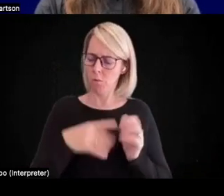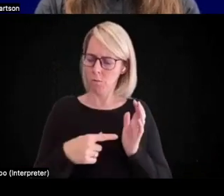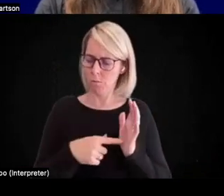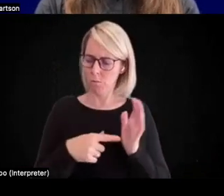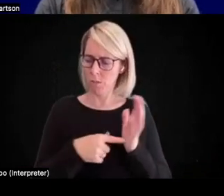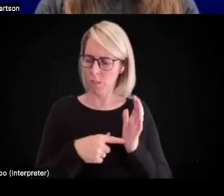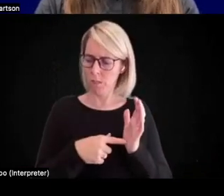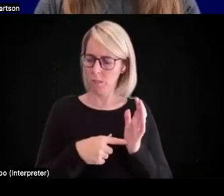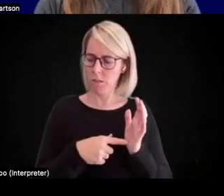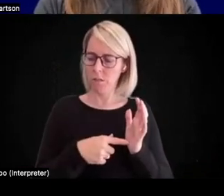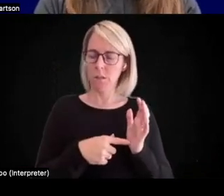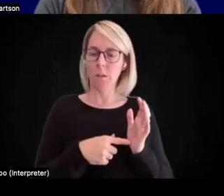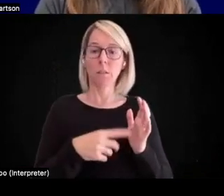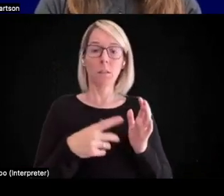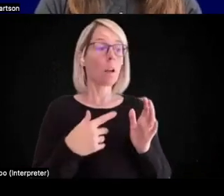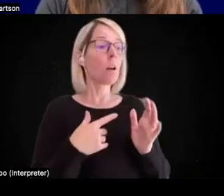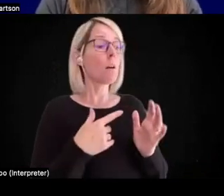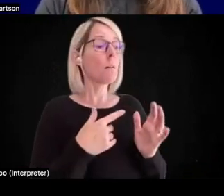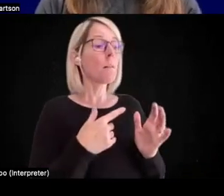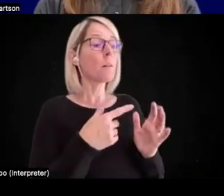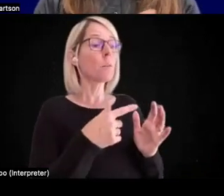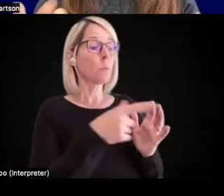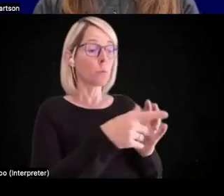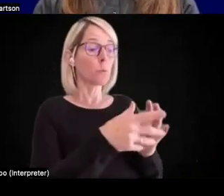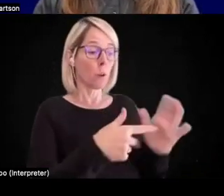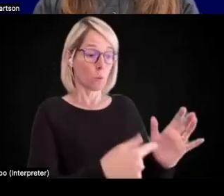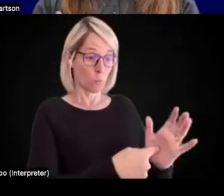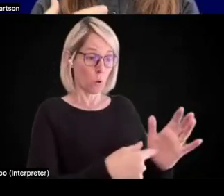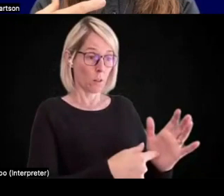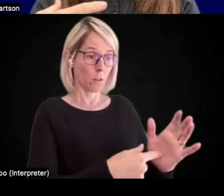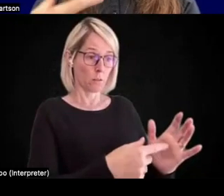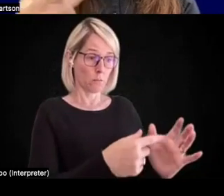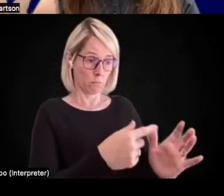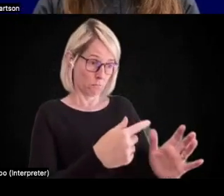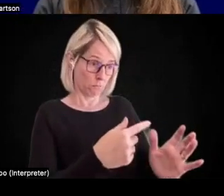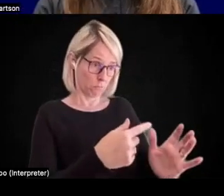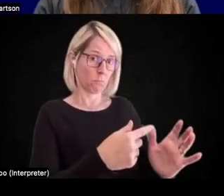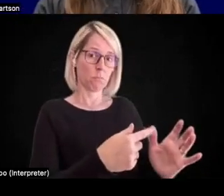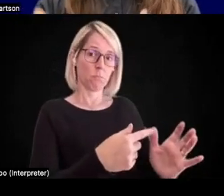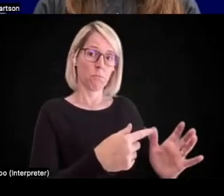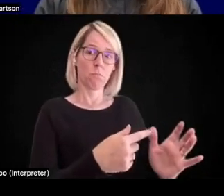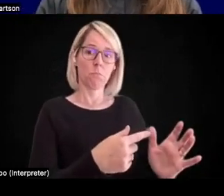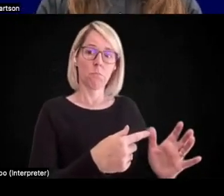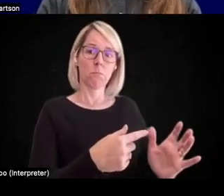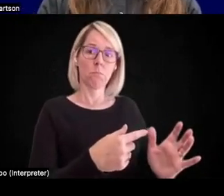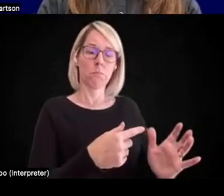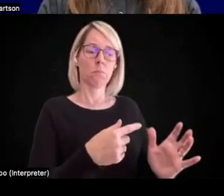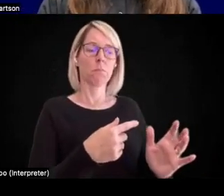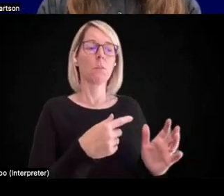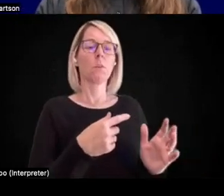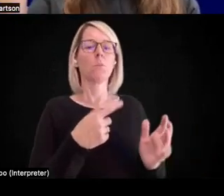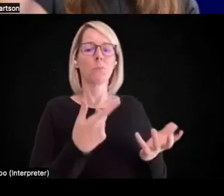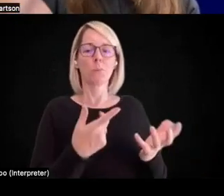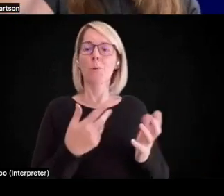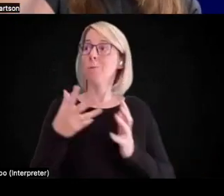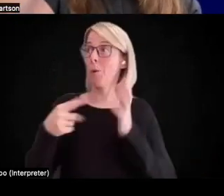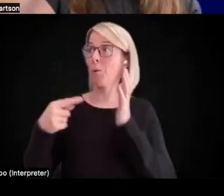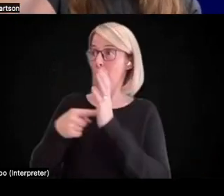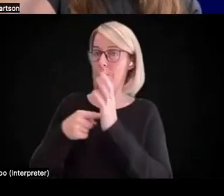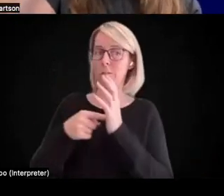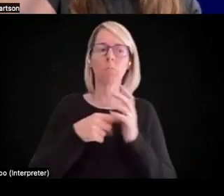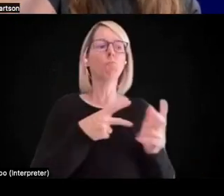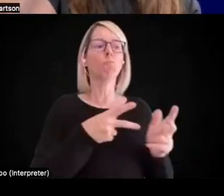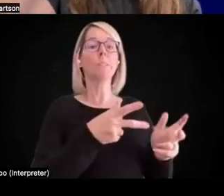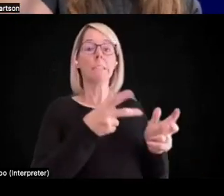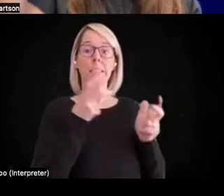sign 'toilet'. Yeah, okay". They receive it and then they respond to it rather than just going,